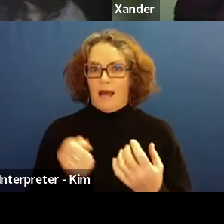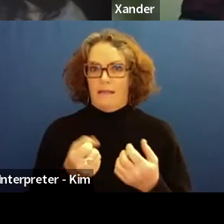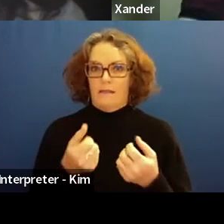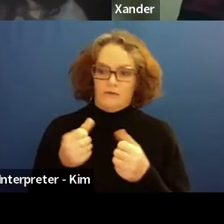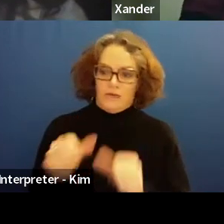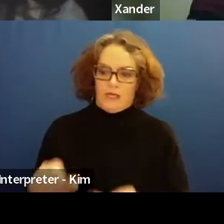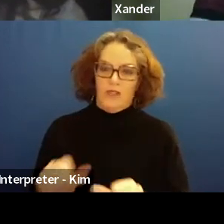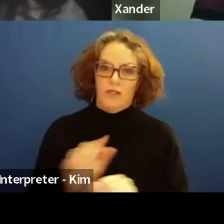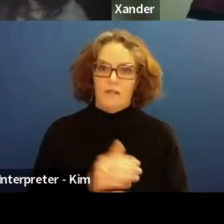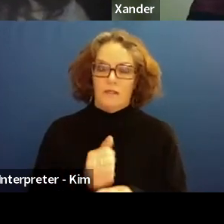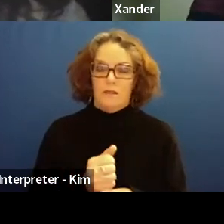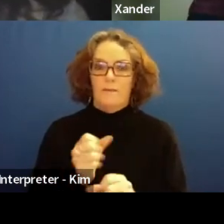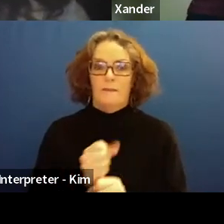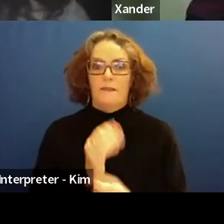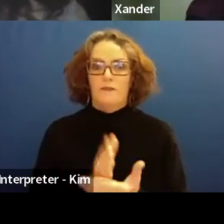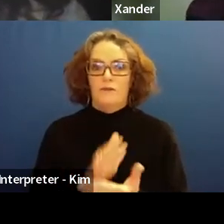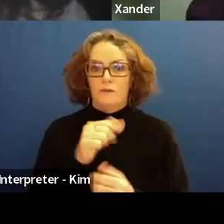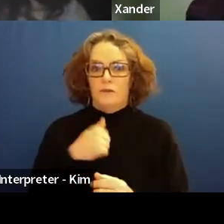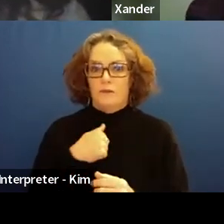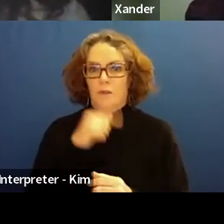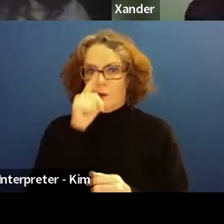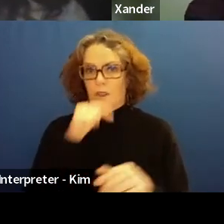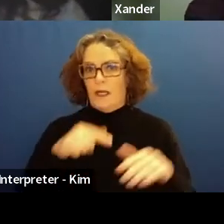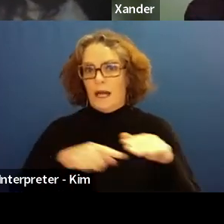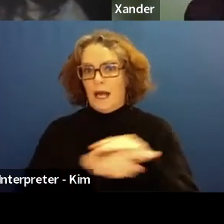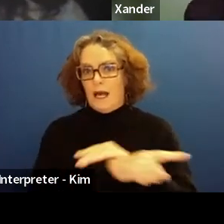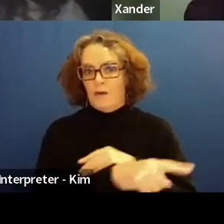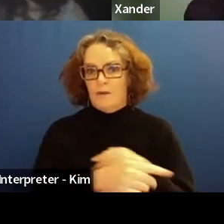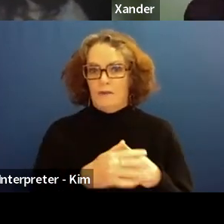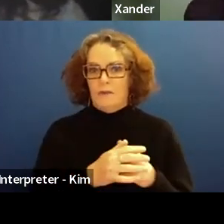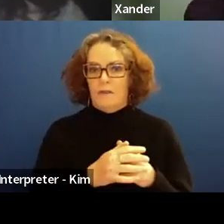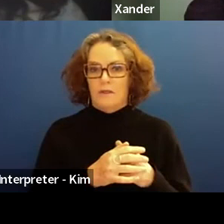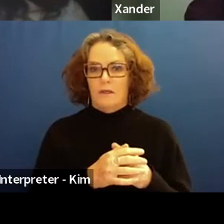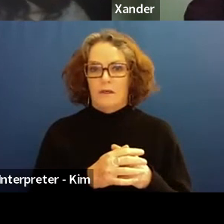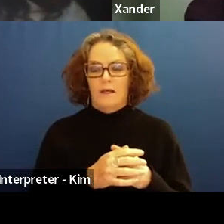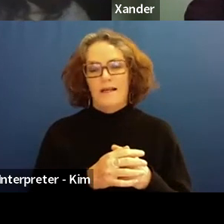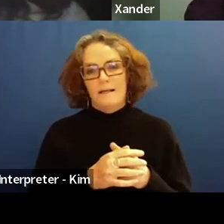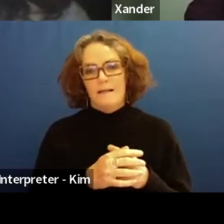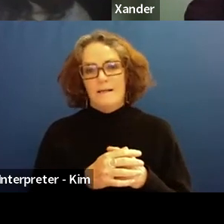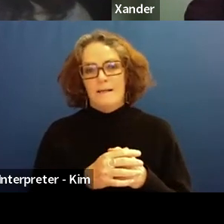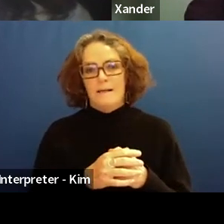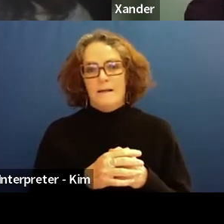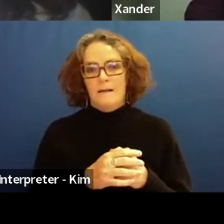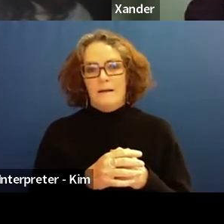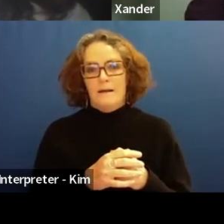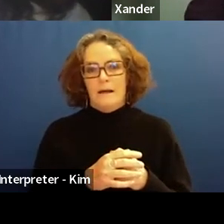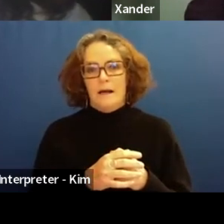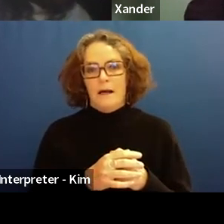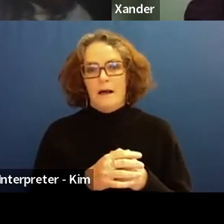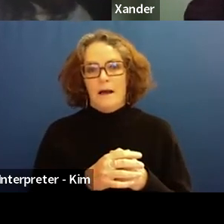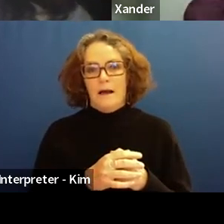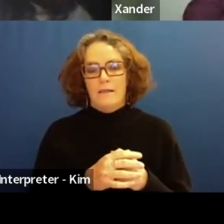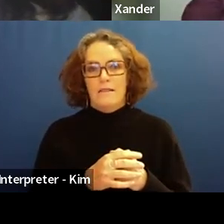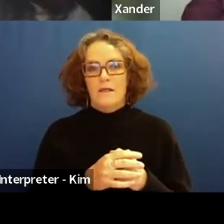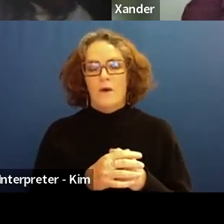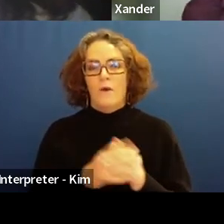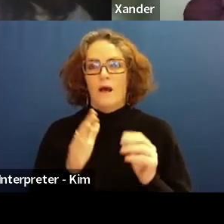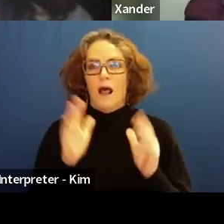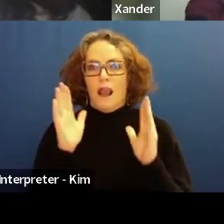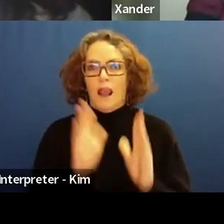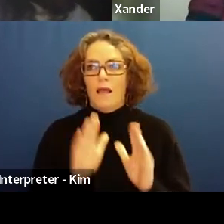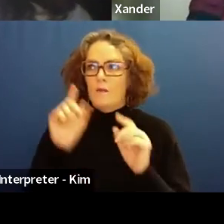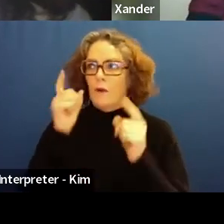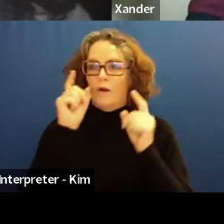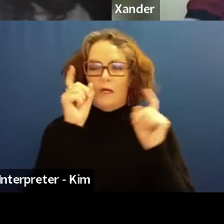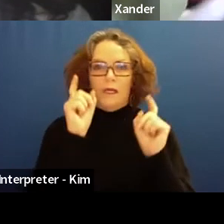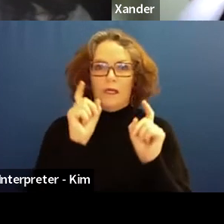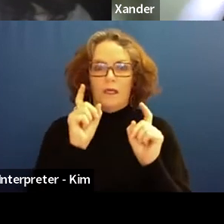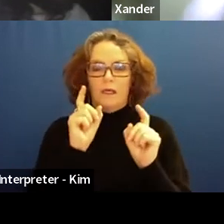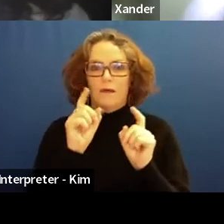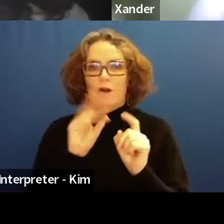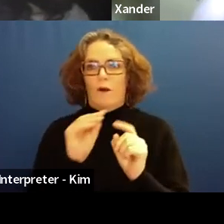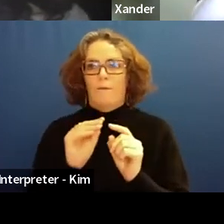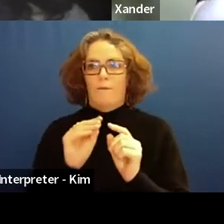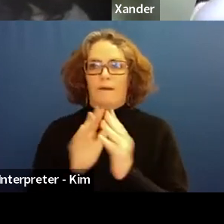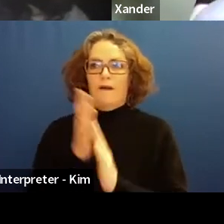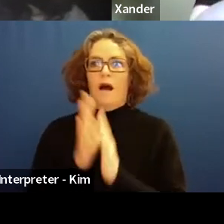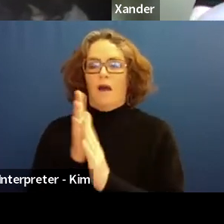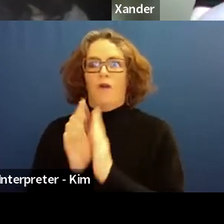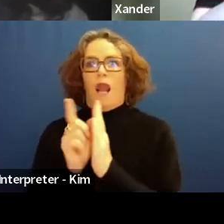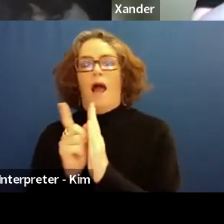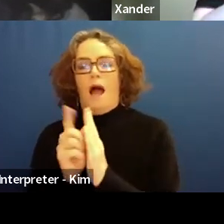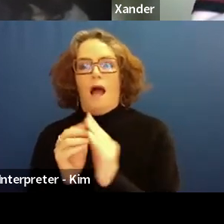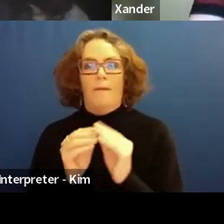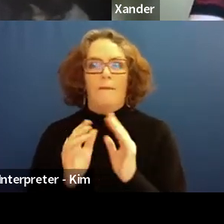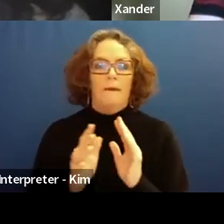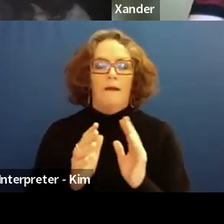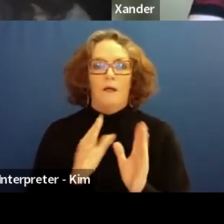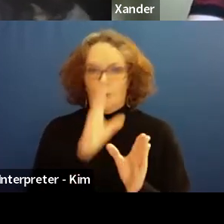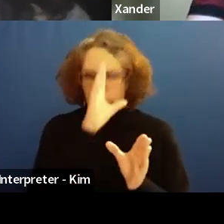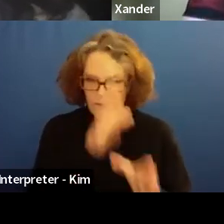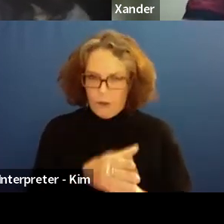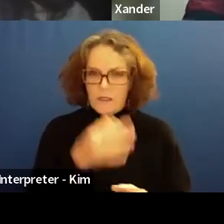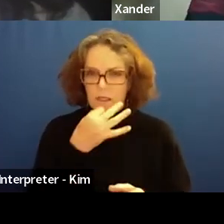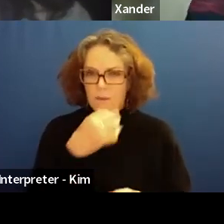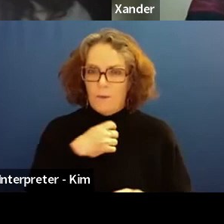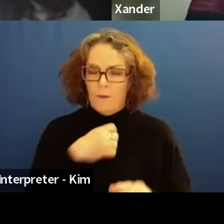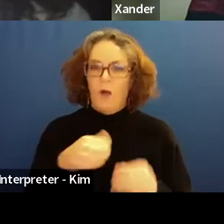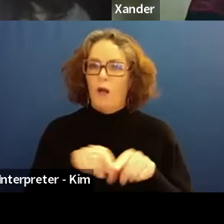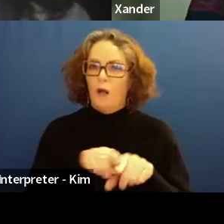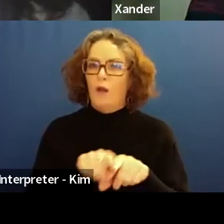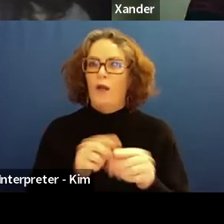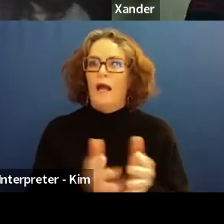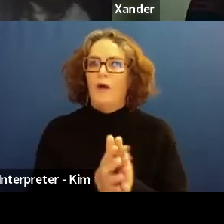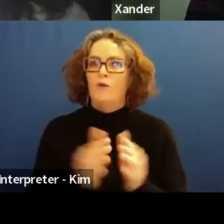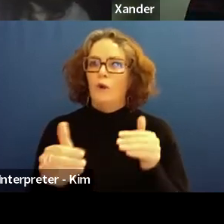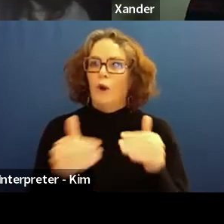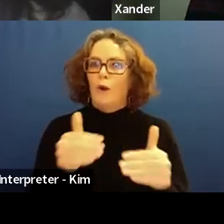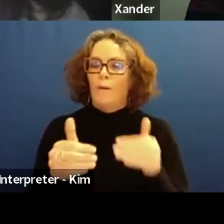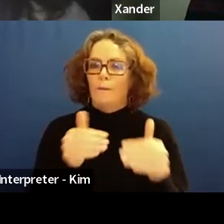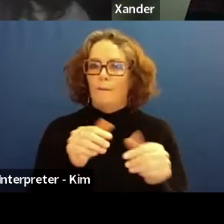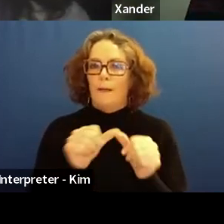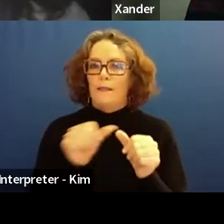I'm not as stimulation, and also prepared mentally unable to do what I need to do, and learn how to carve in those environments. much better than I would, would be able to.